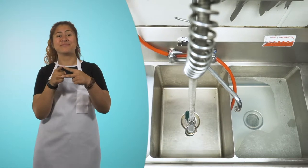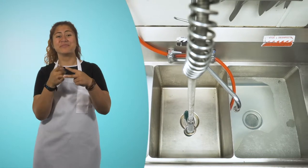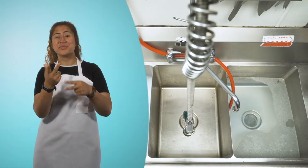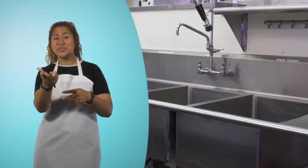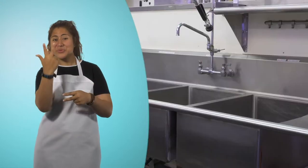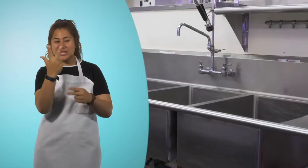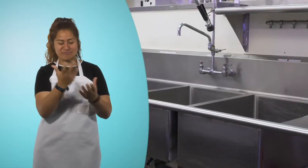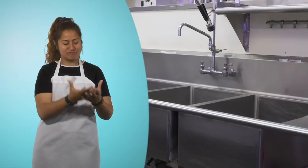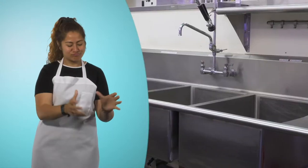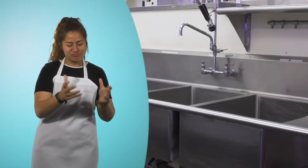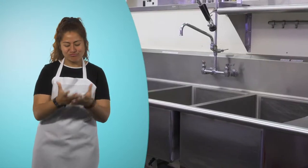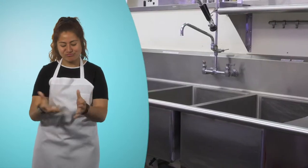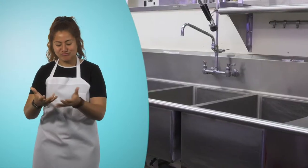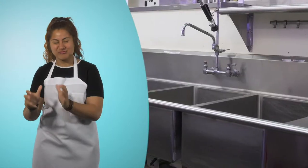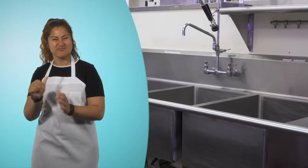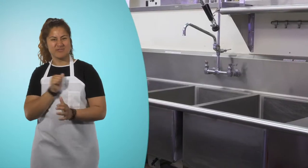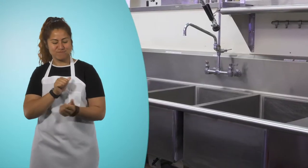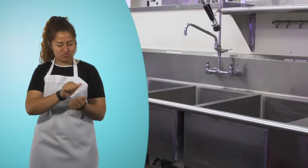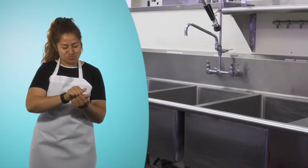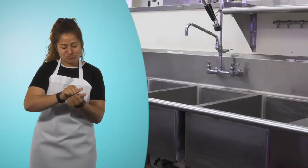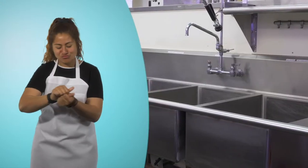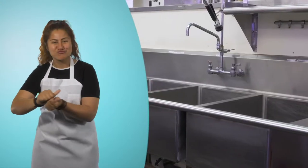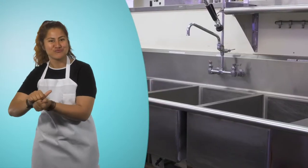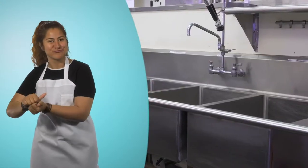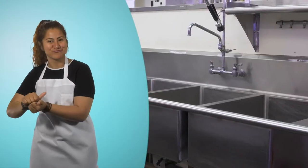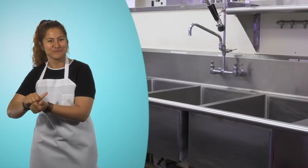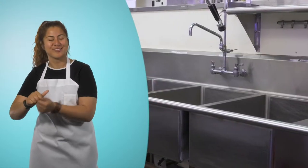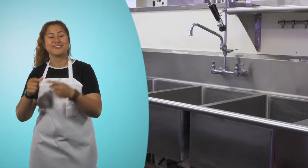A 3-compartment sink for manual washing.